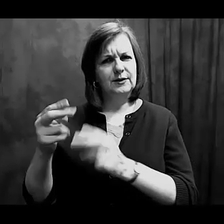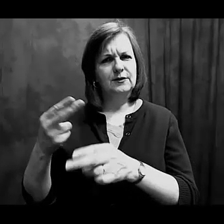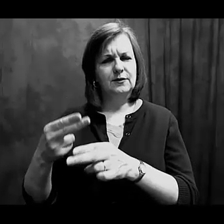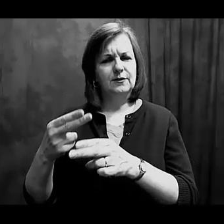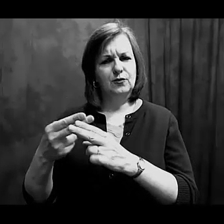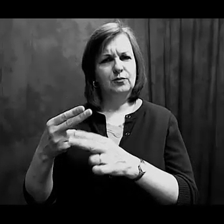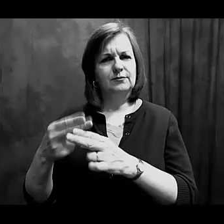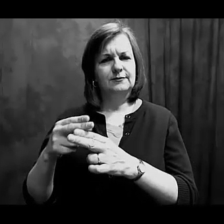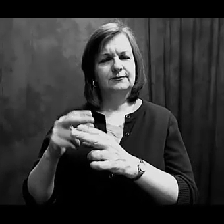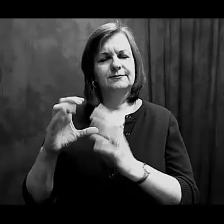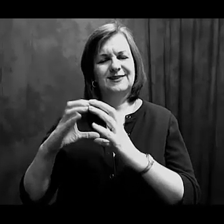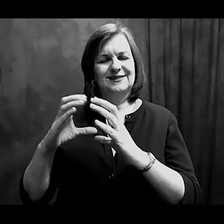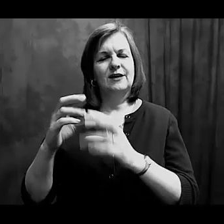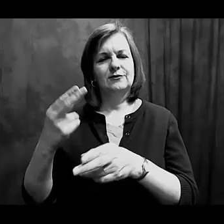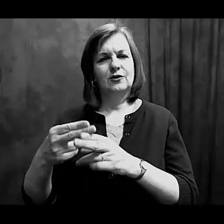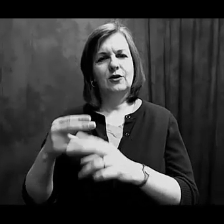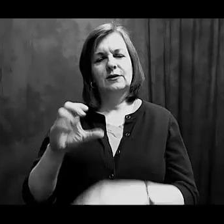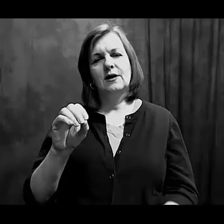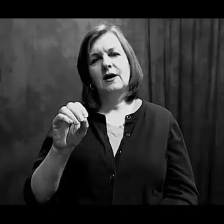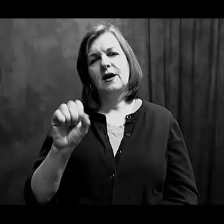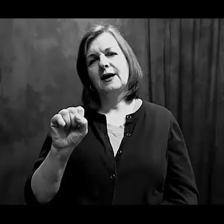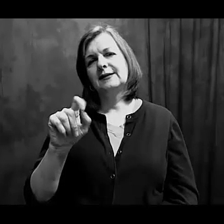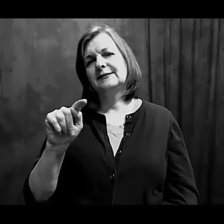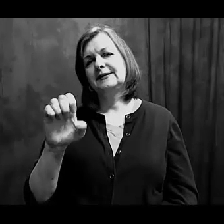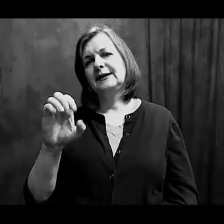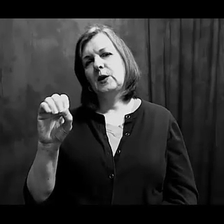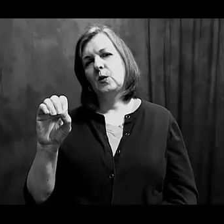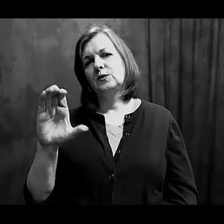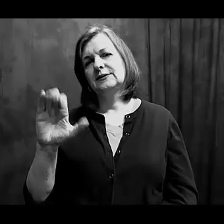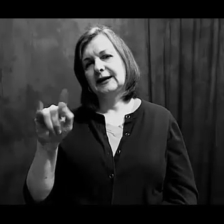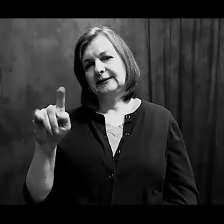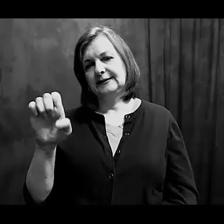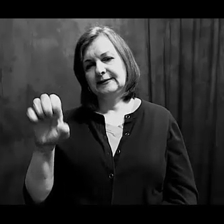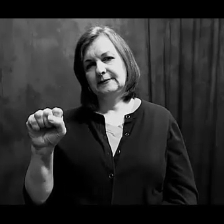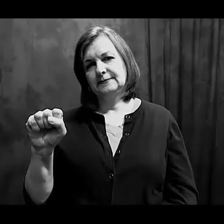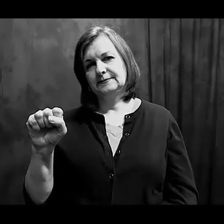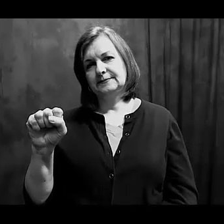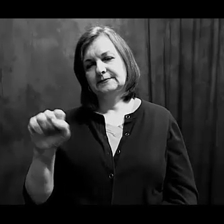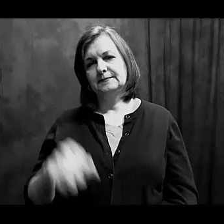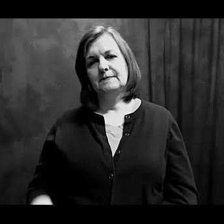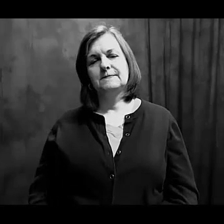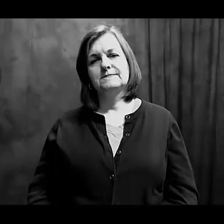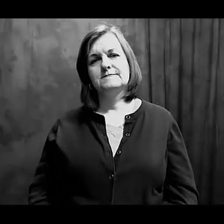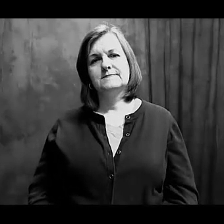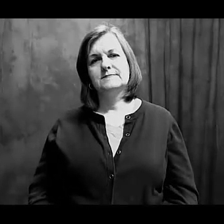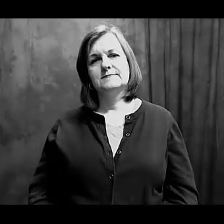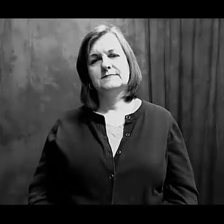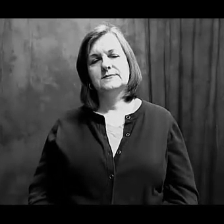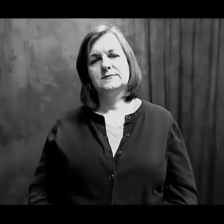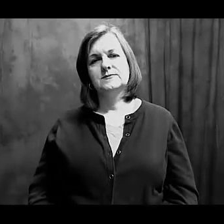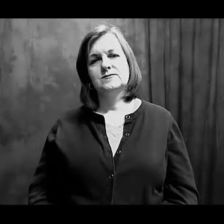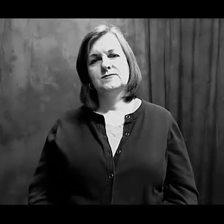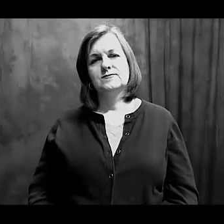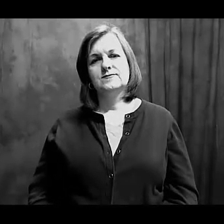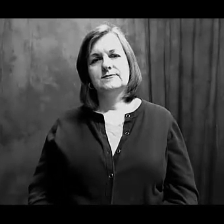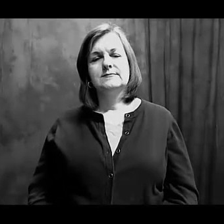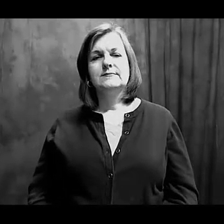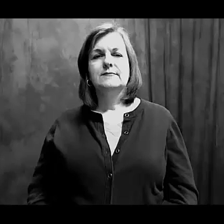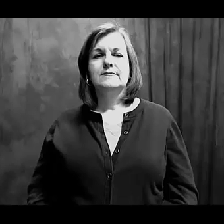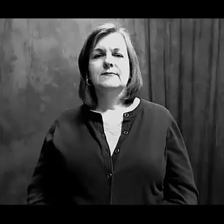divide very very rapidly so it allows for very quick growth - replacement and repair